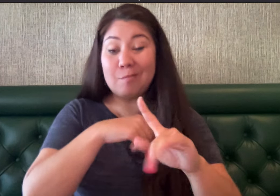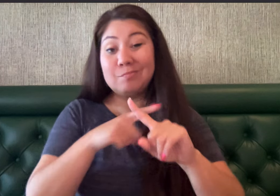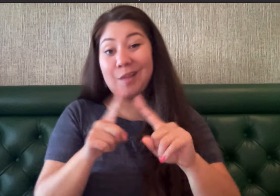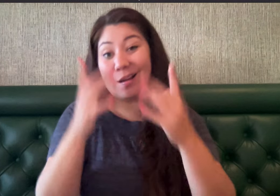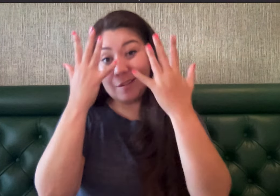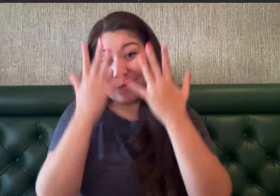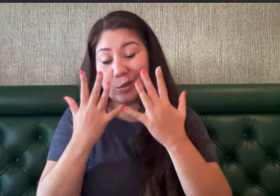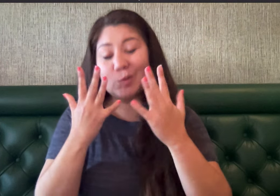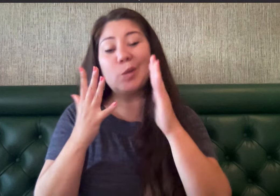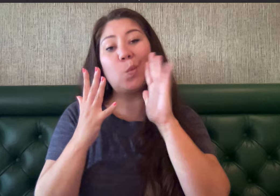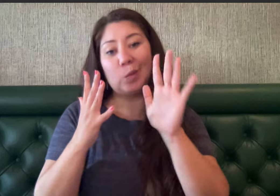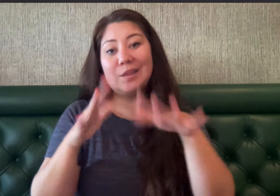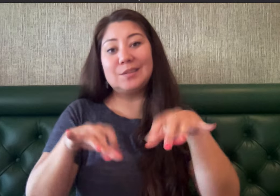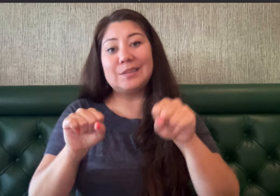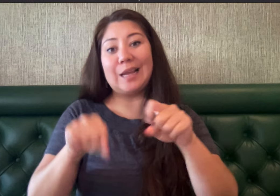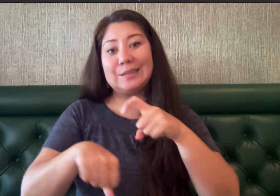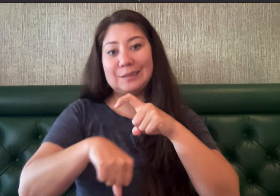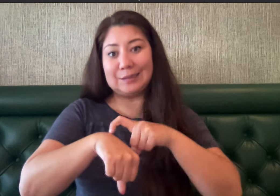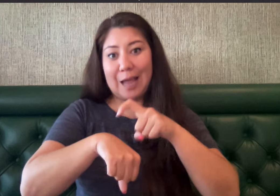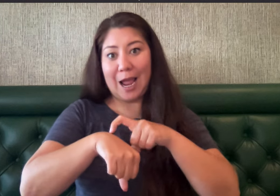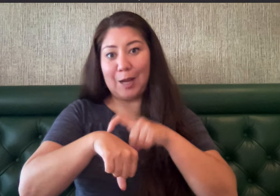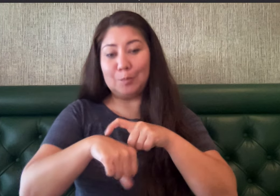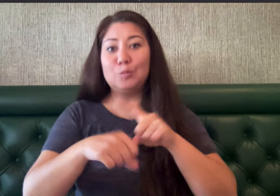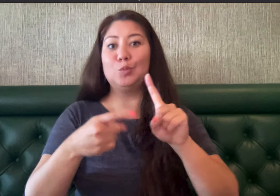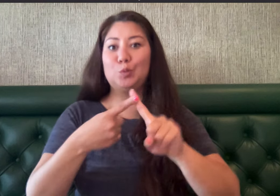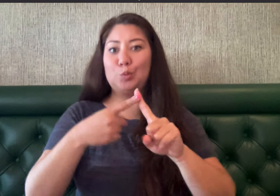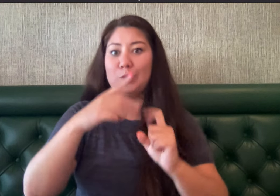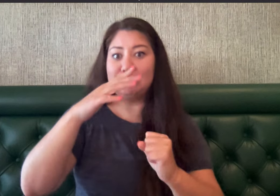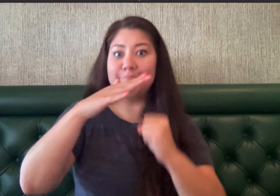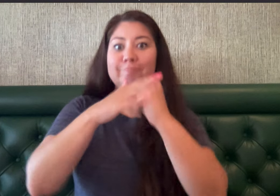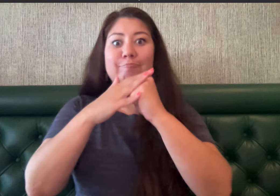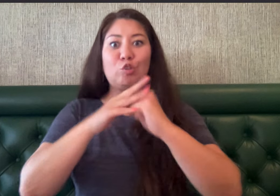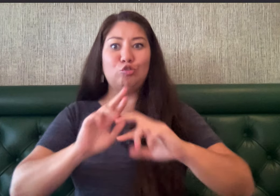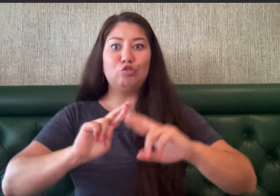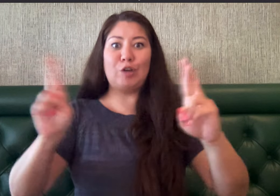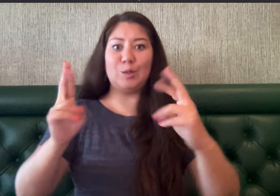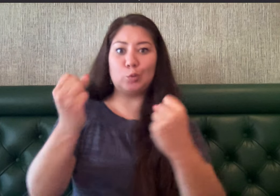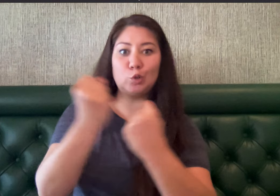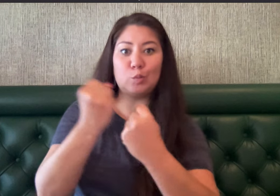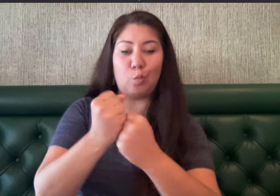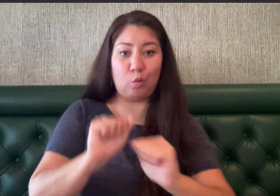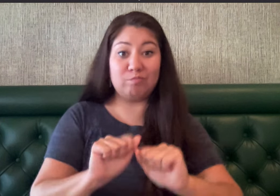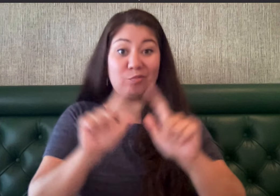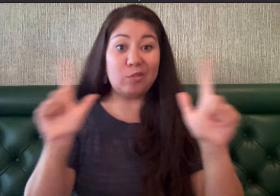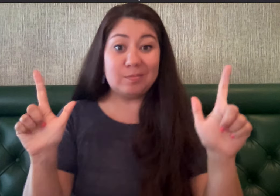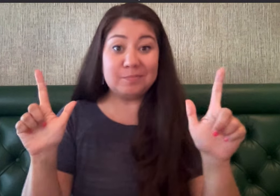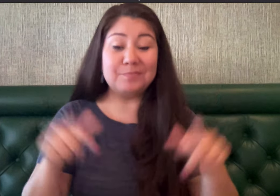Unfortunately, it will take time to get the maximum amount of resources for everyone.